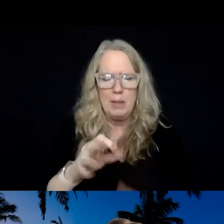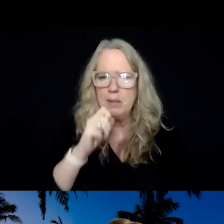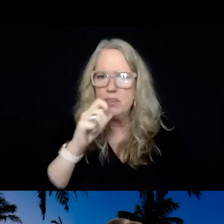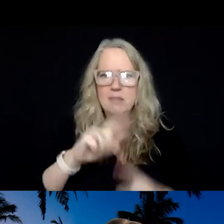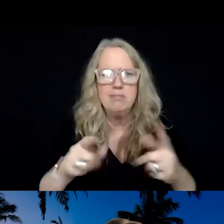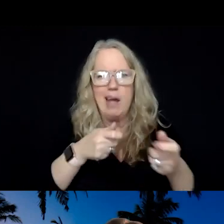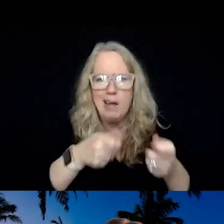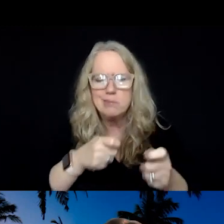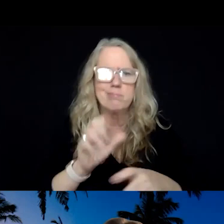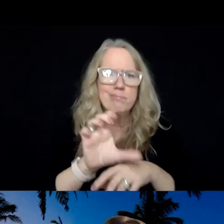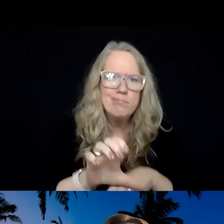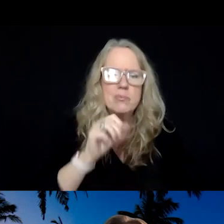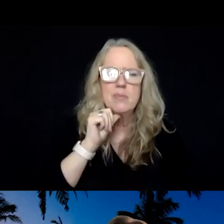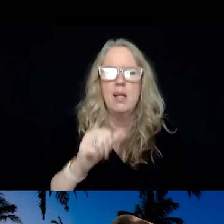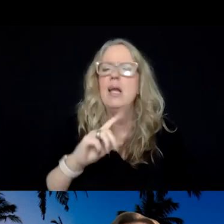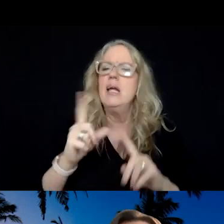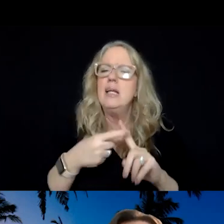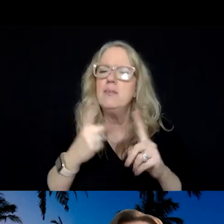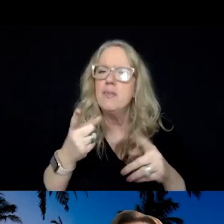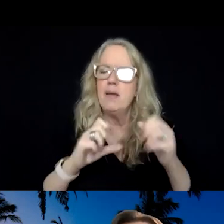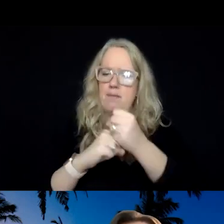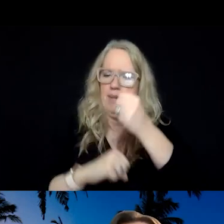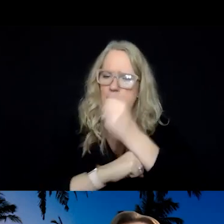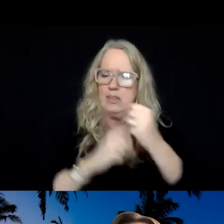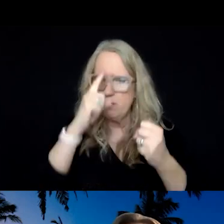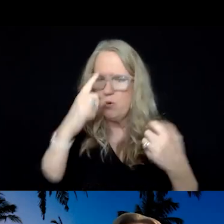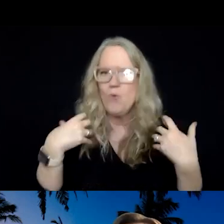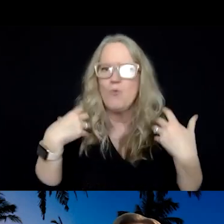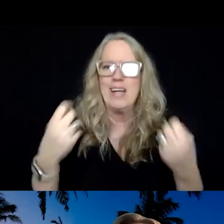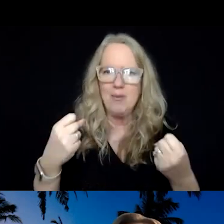IT IS THE FOUNDATION OF RECOVERY AND WALK THAT